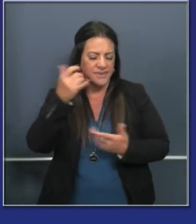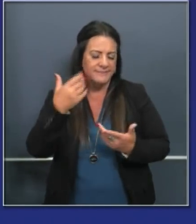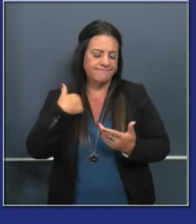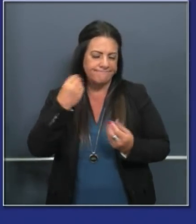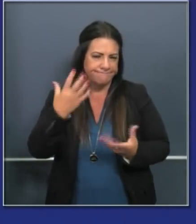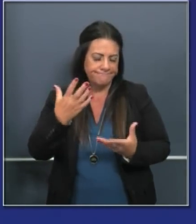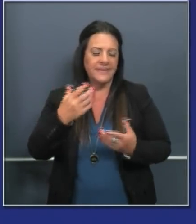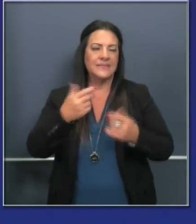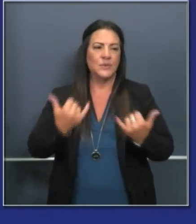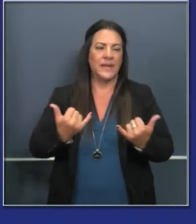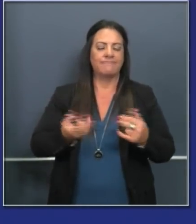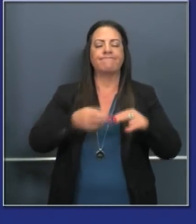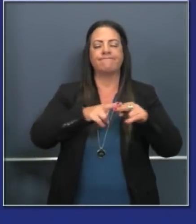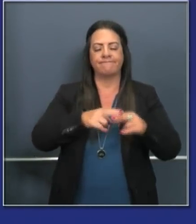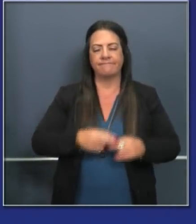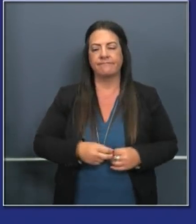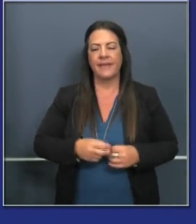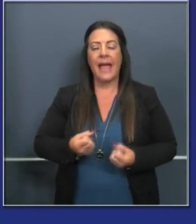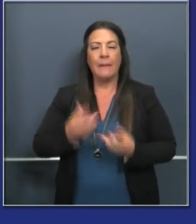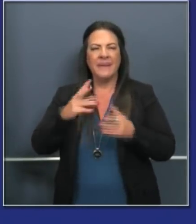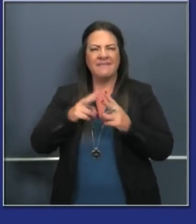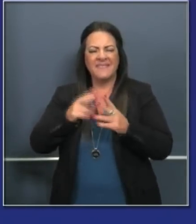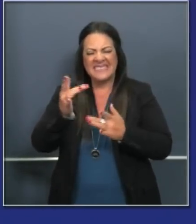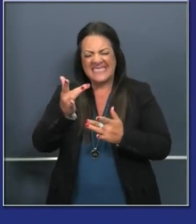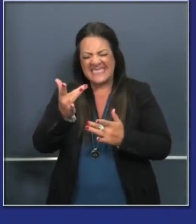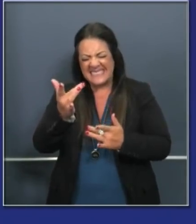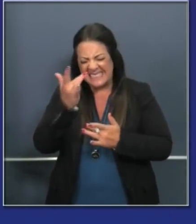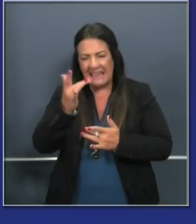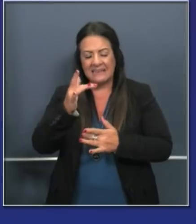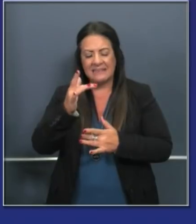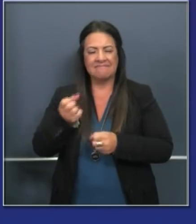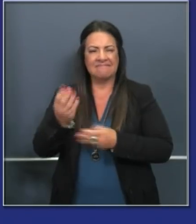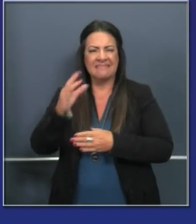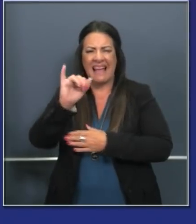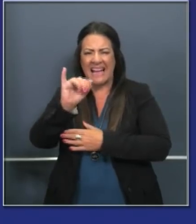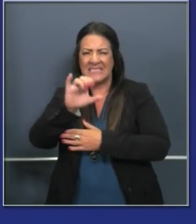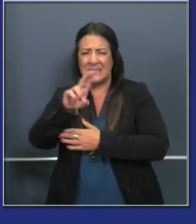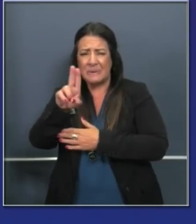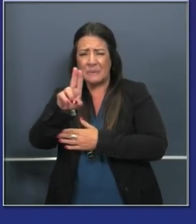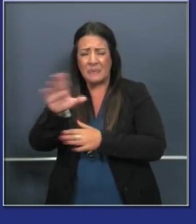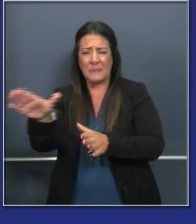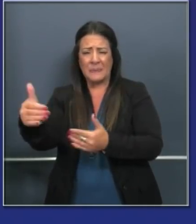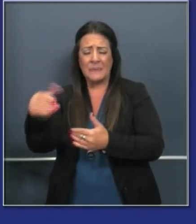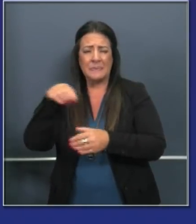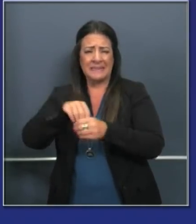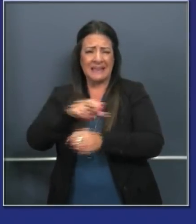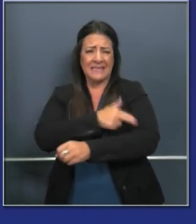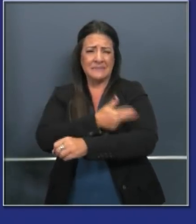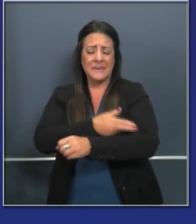INCREASE COMPARED TO OUR PREVIOUS. REPORTING PERIOD.